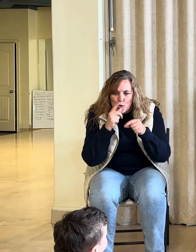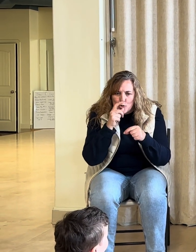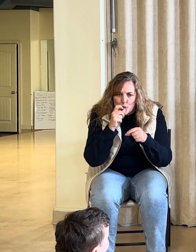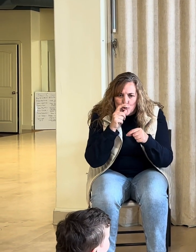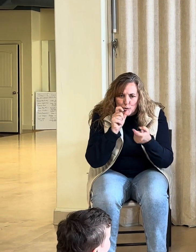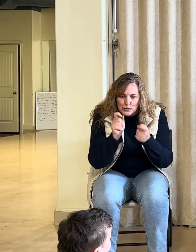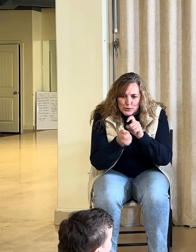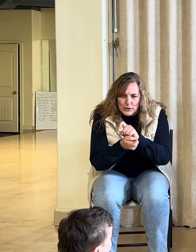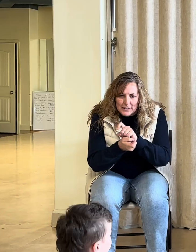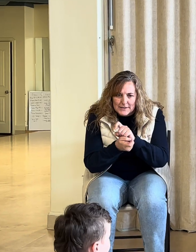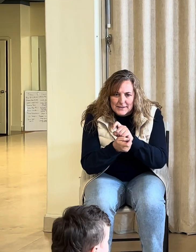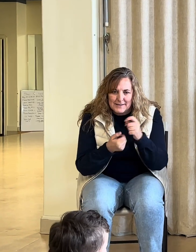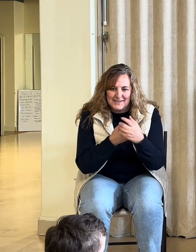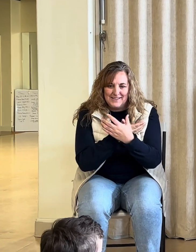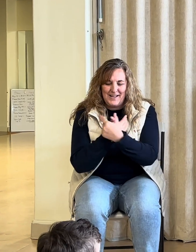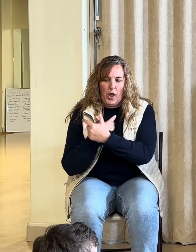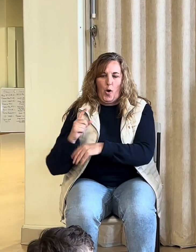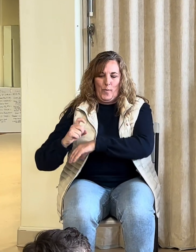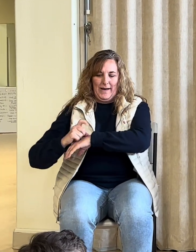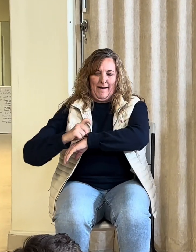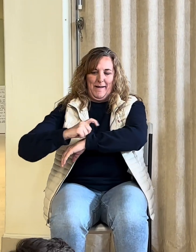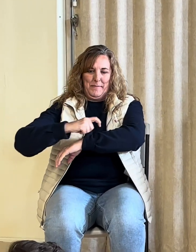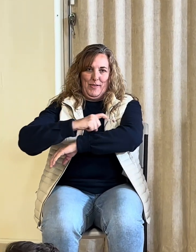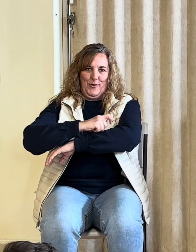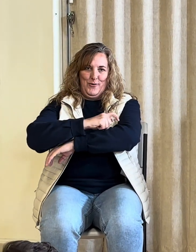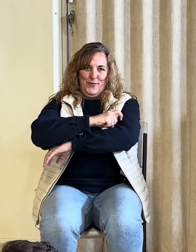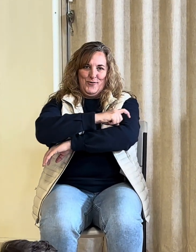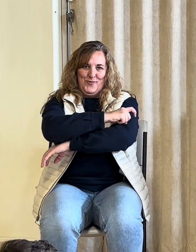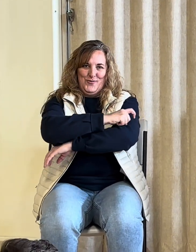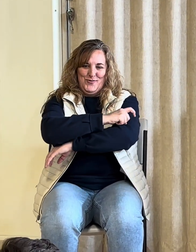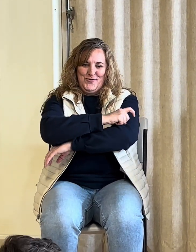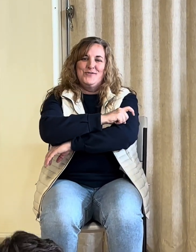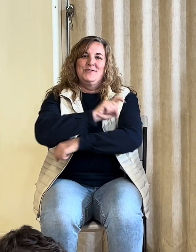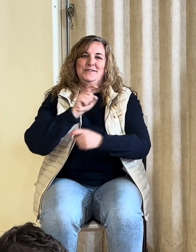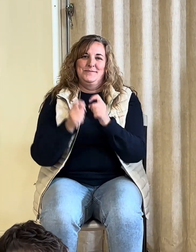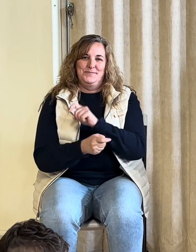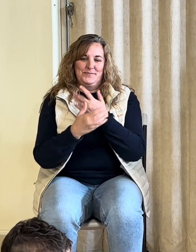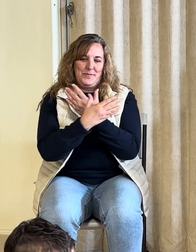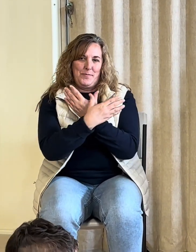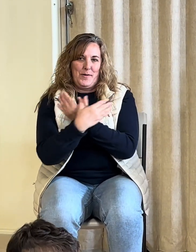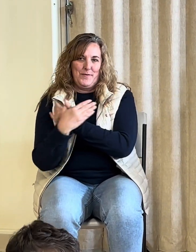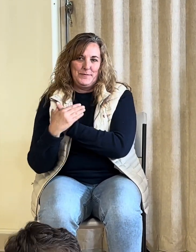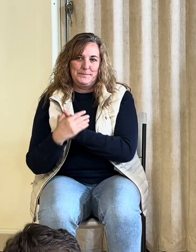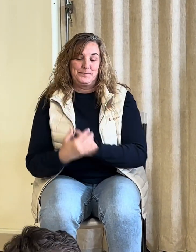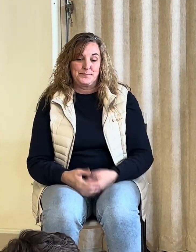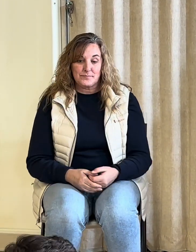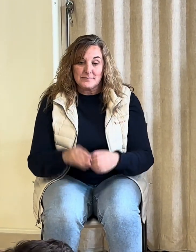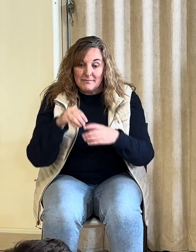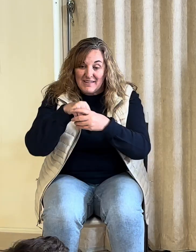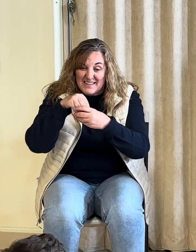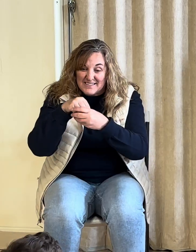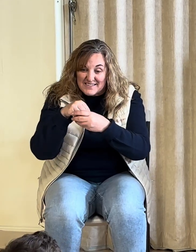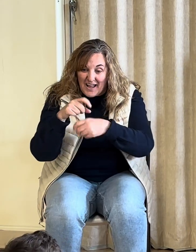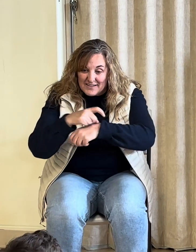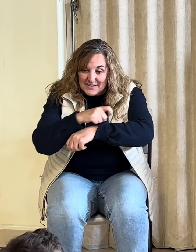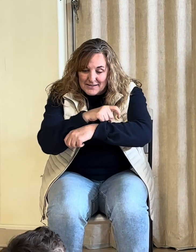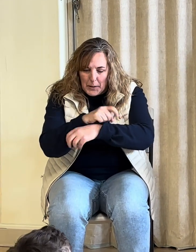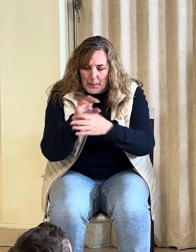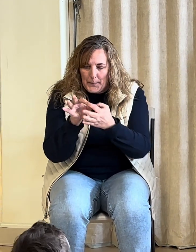a butterfly? AUDIENCE: A caterpillar. DYNA: A caterpillar! Good job. So inside this chrysalis, or a cocoon